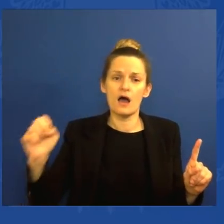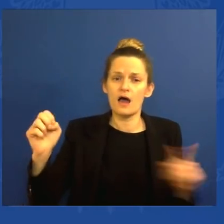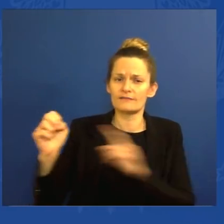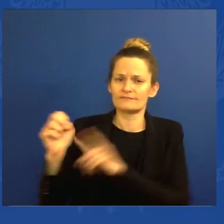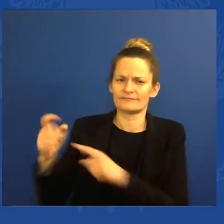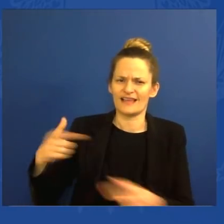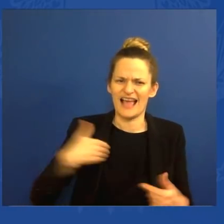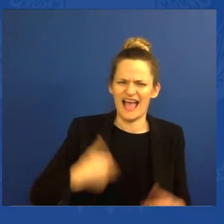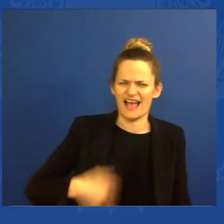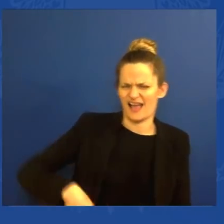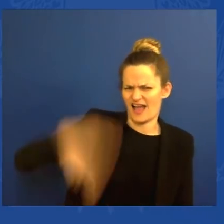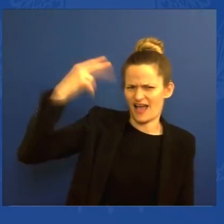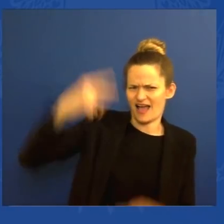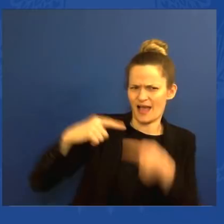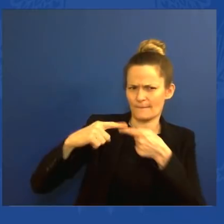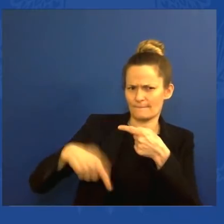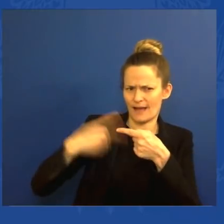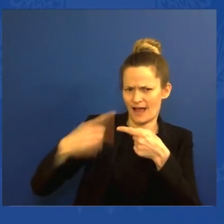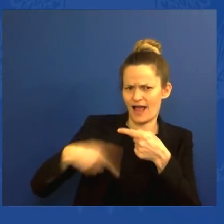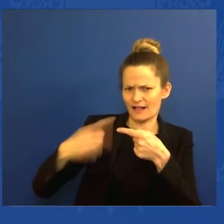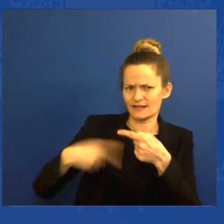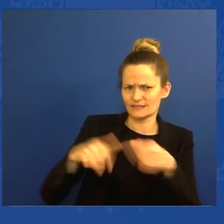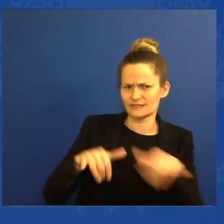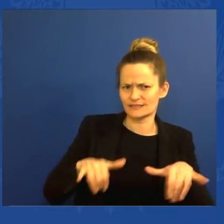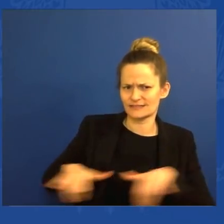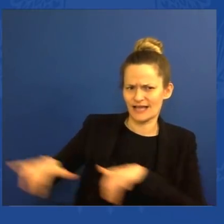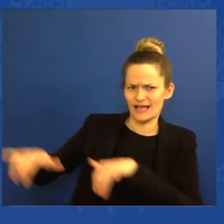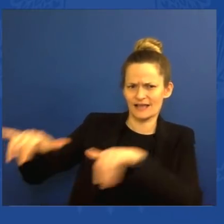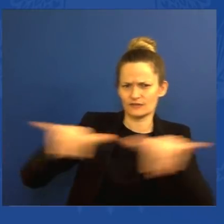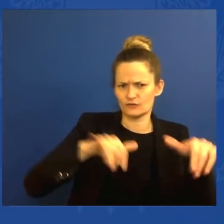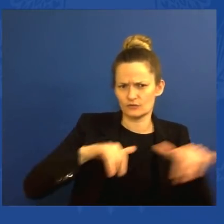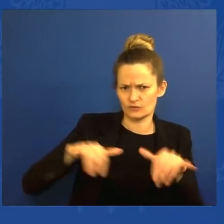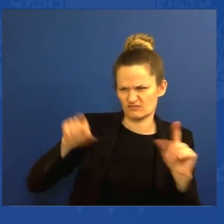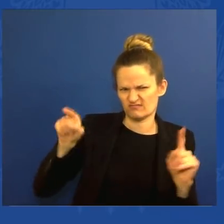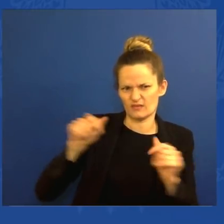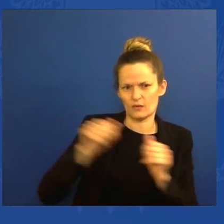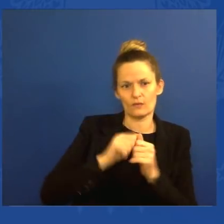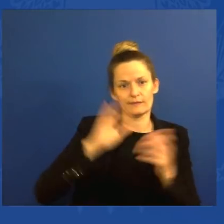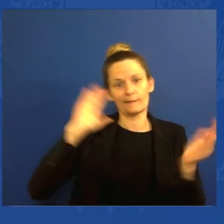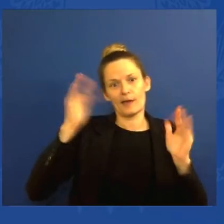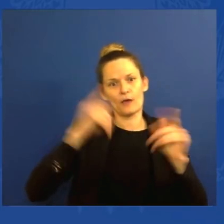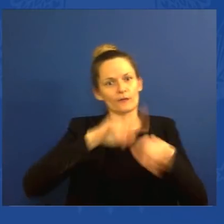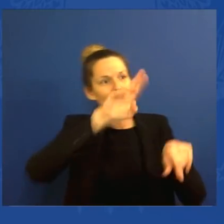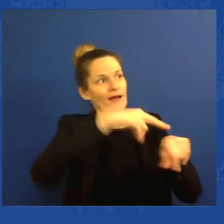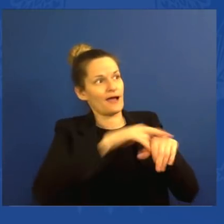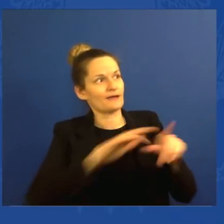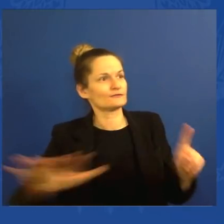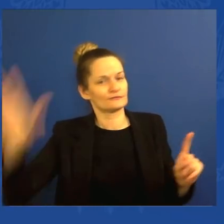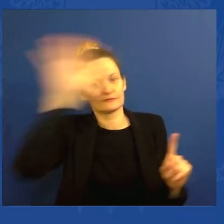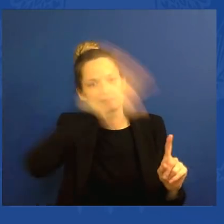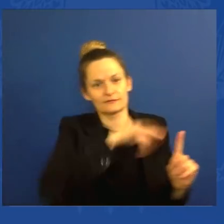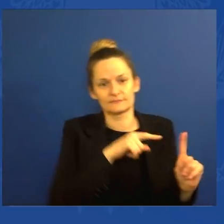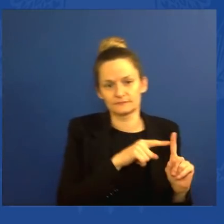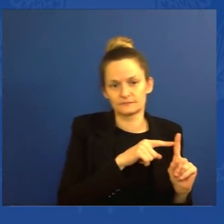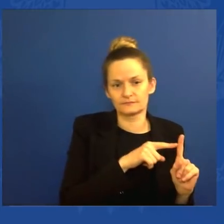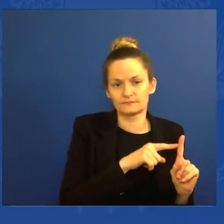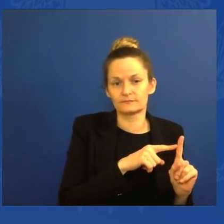I'm not taking credit for her changing her mind, but she ended up calling me and saying that, "We're going to go -- we dropped the suit,